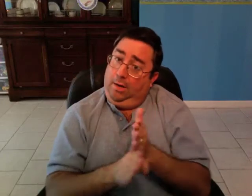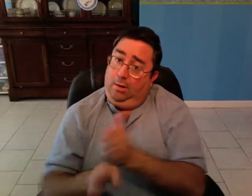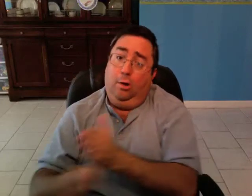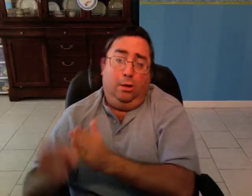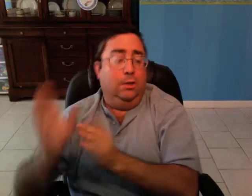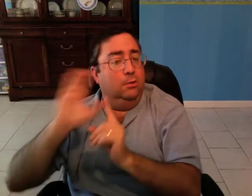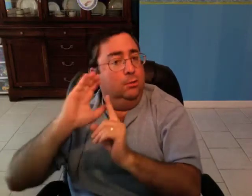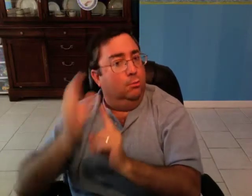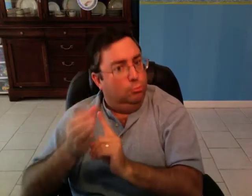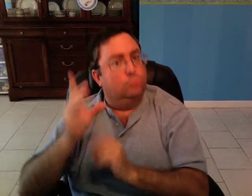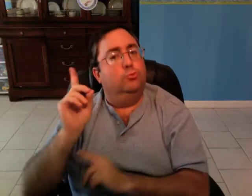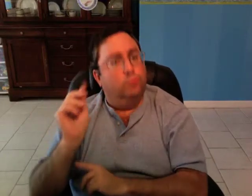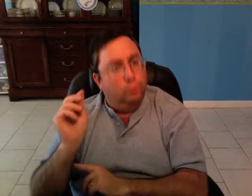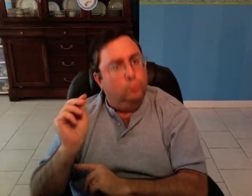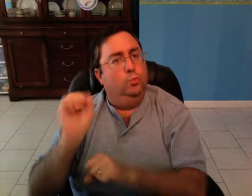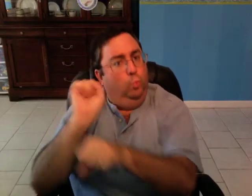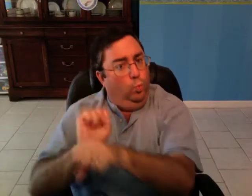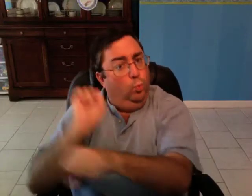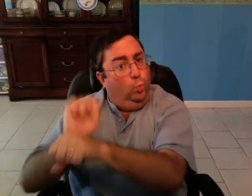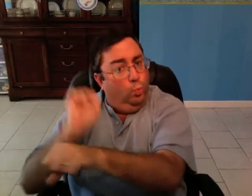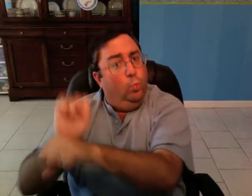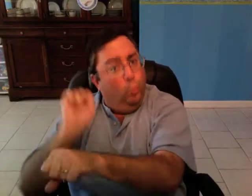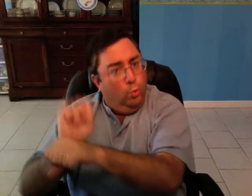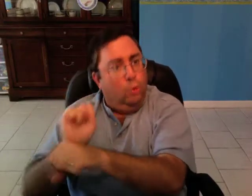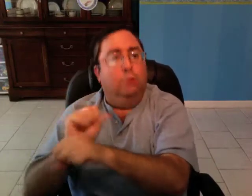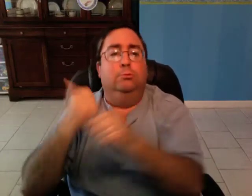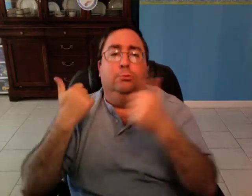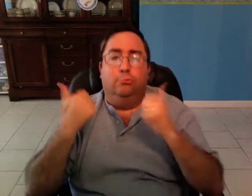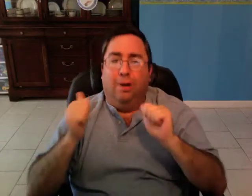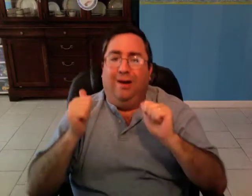And many minority cultures do work towards trying to